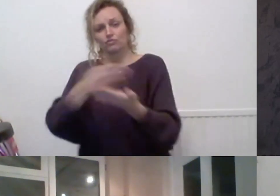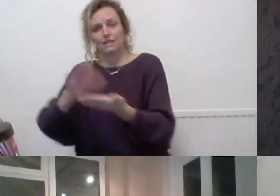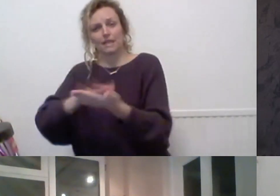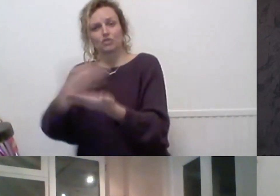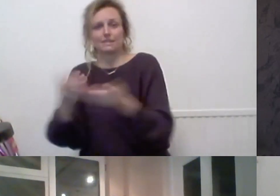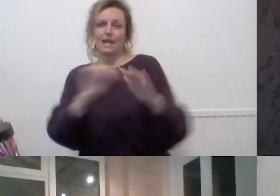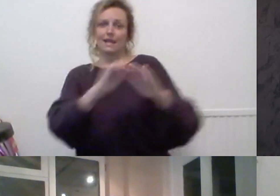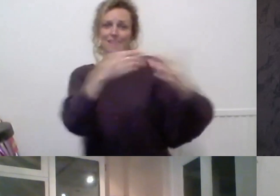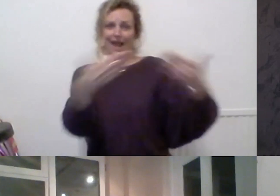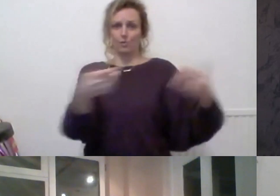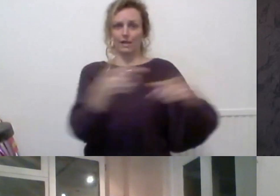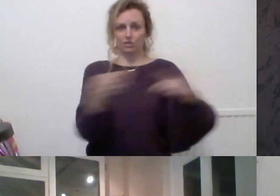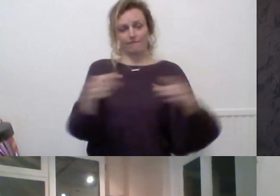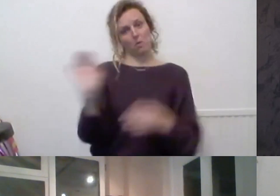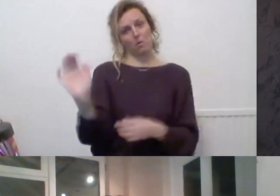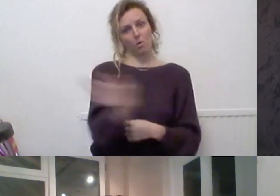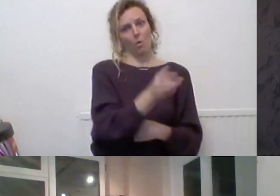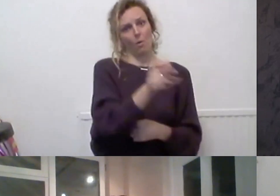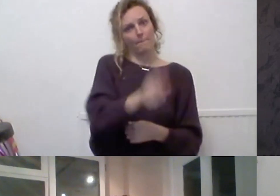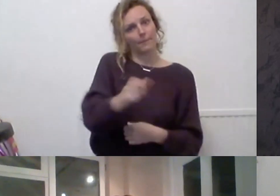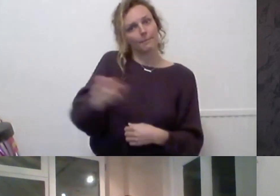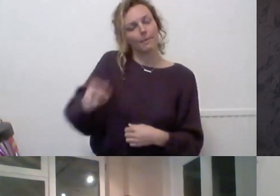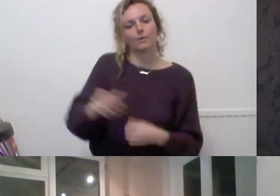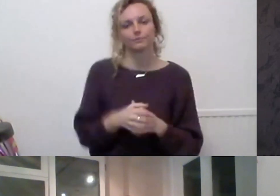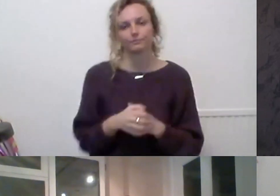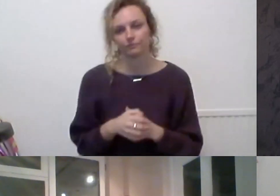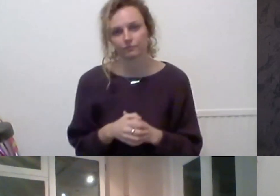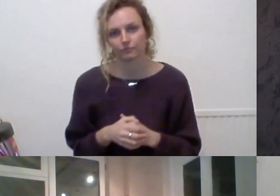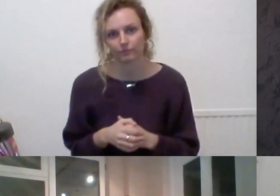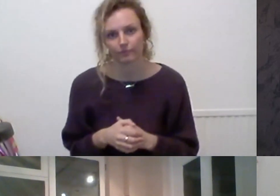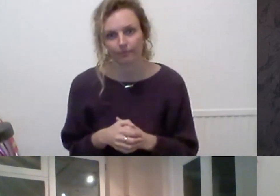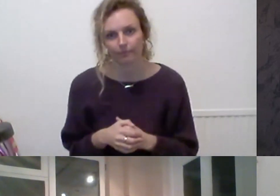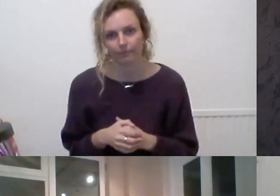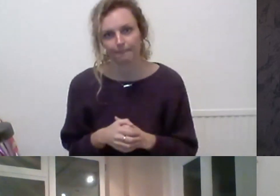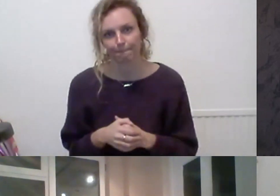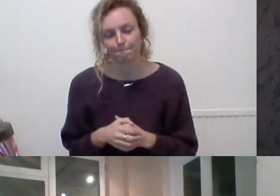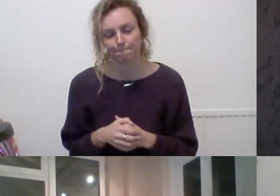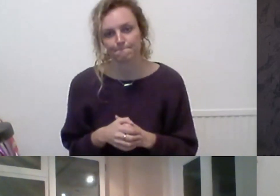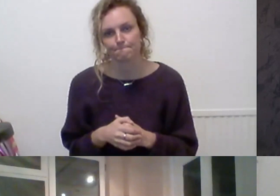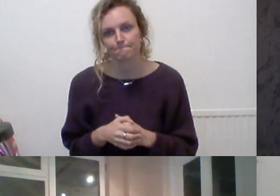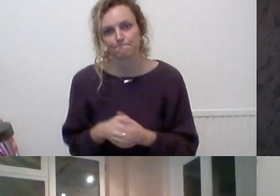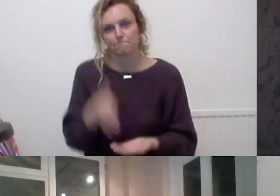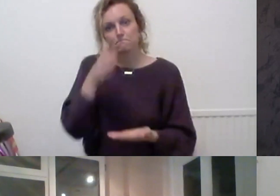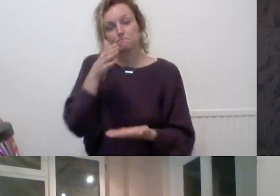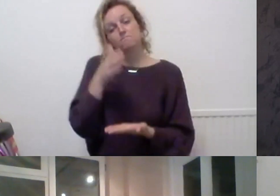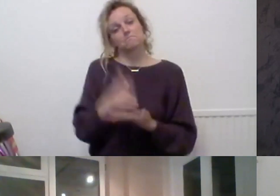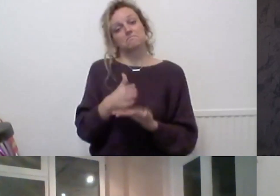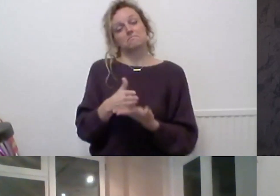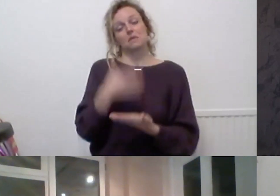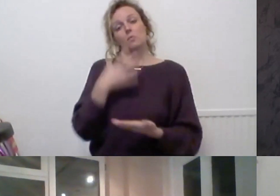work we did around COVID-19. and reducing the number in, in some part of the city in any city